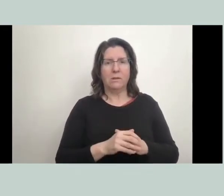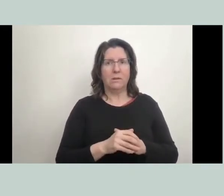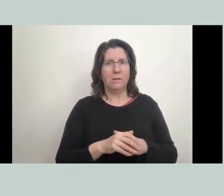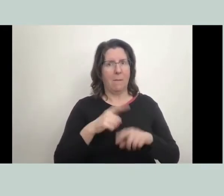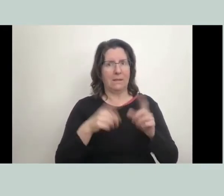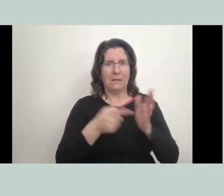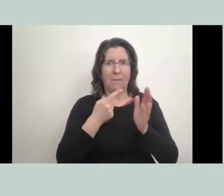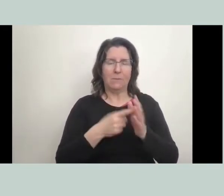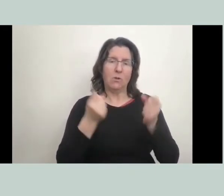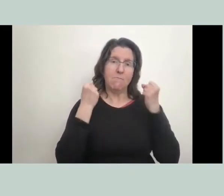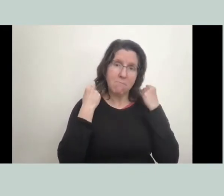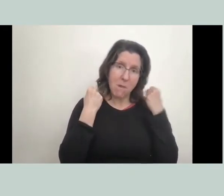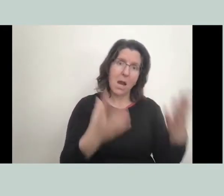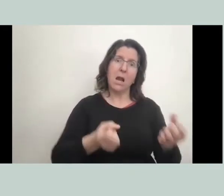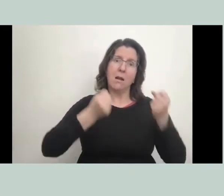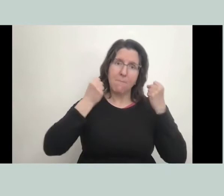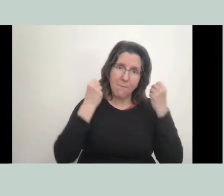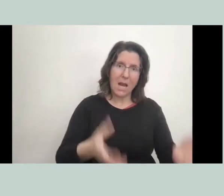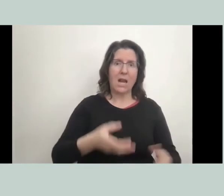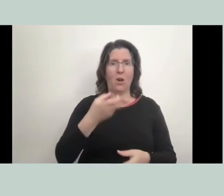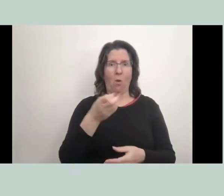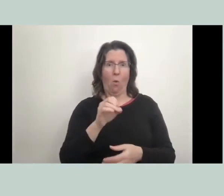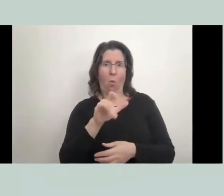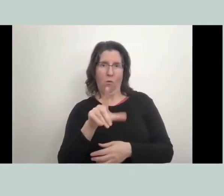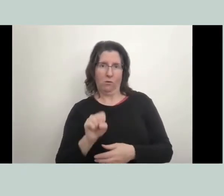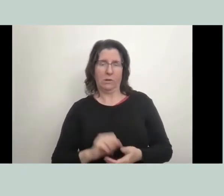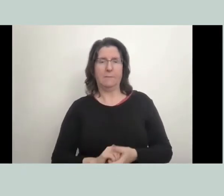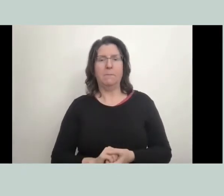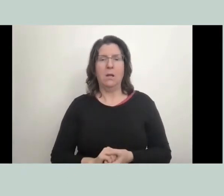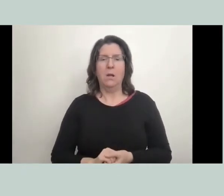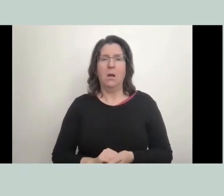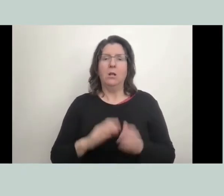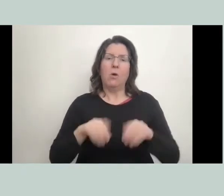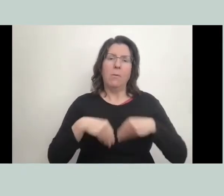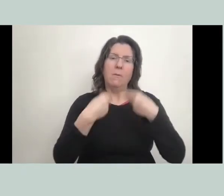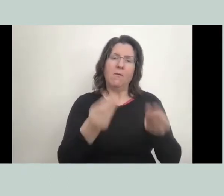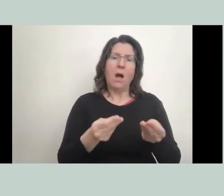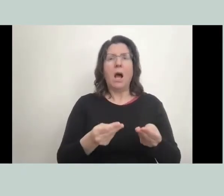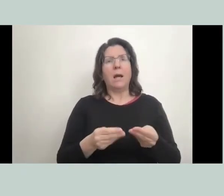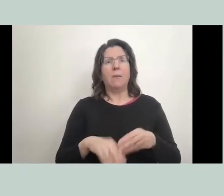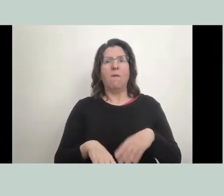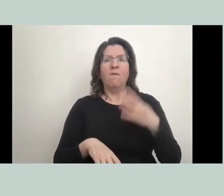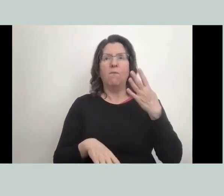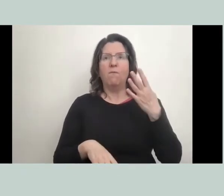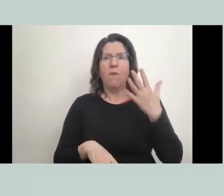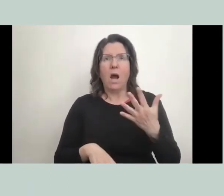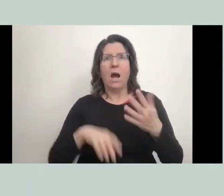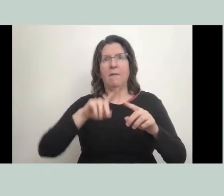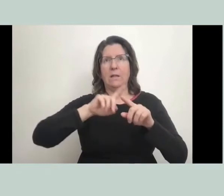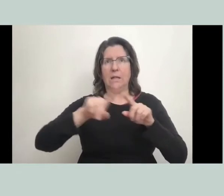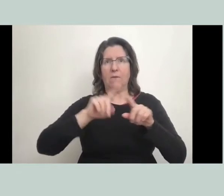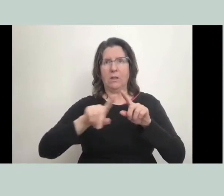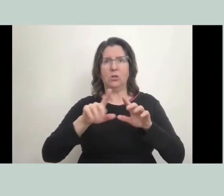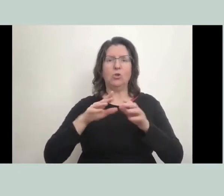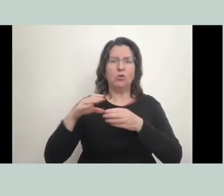Admittedly some students' languages have more holes than cheese!